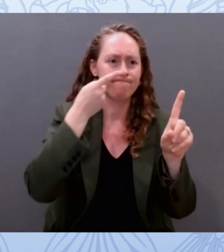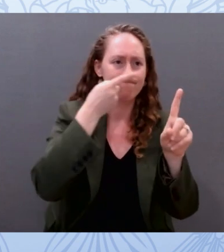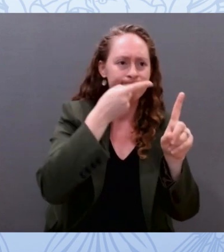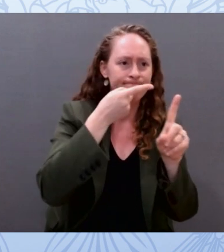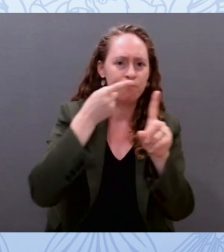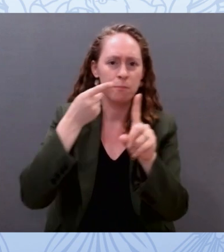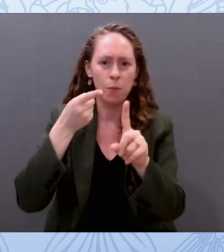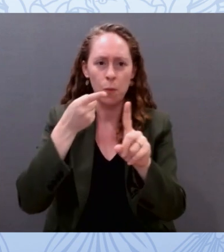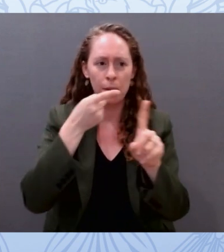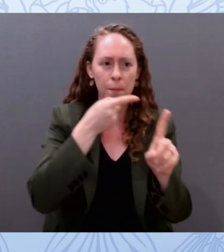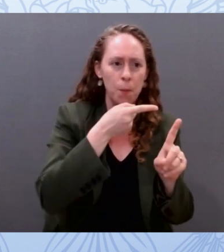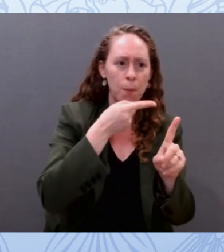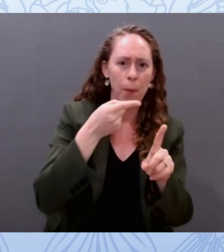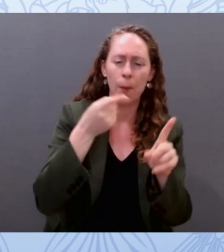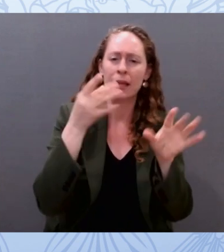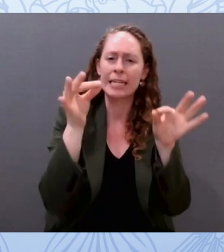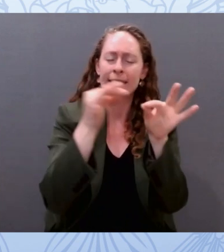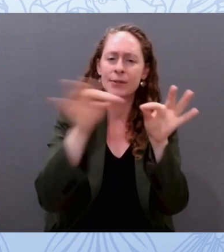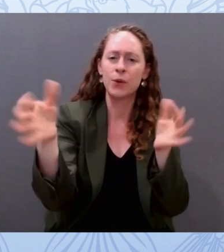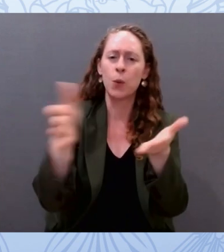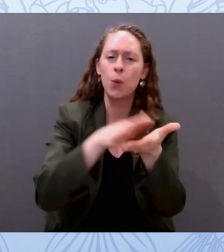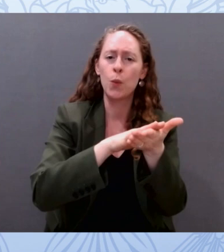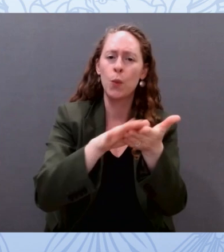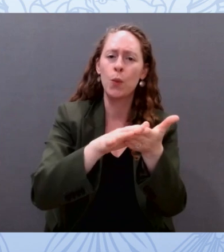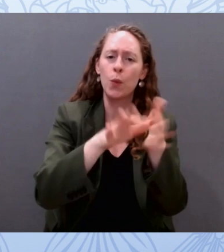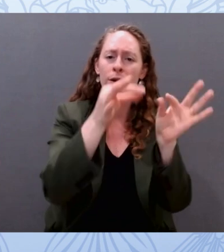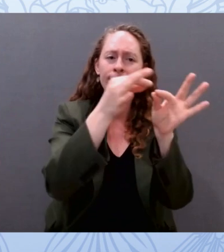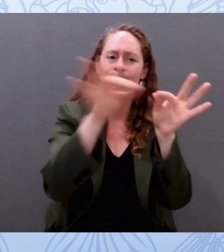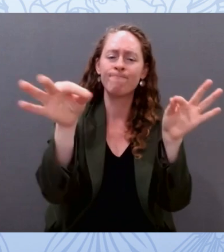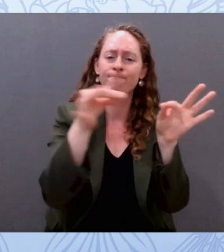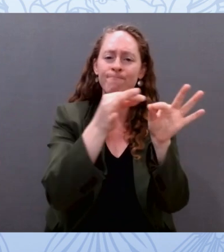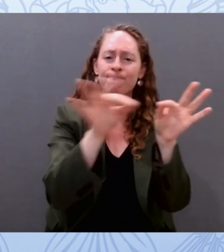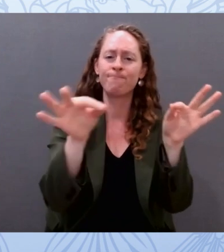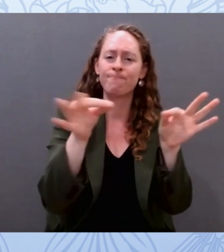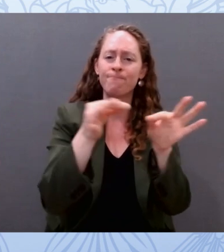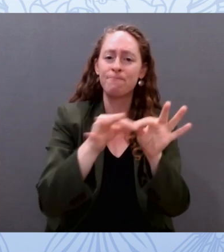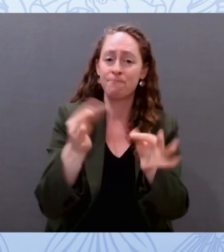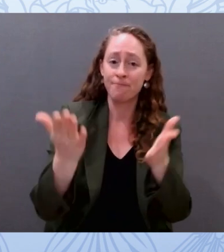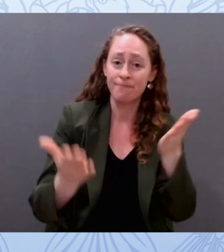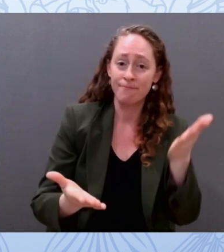But your story is so much more than a place you grew up or your degree.